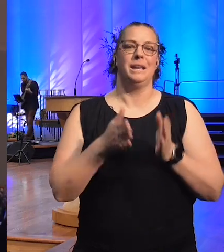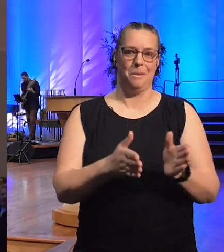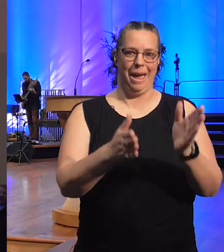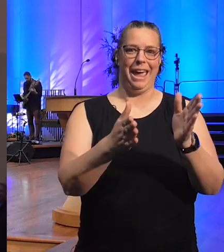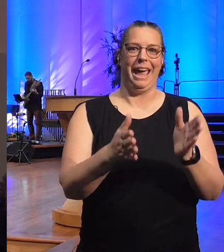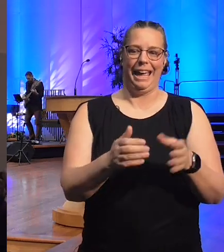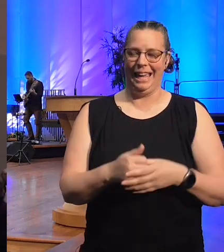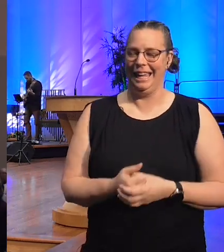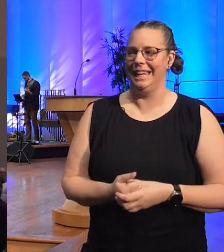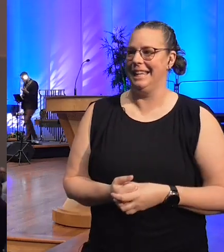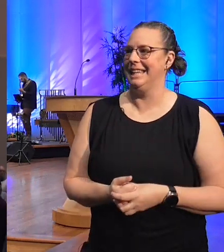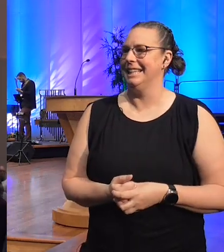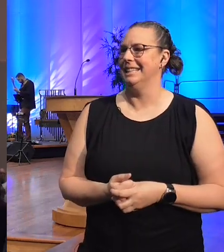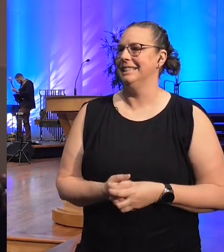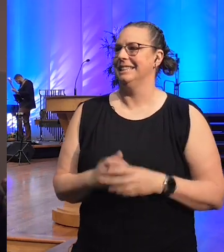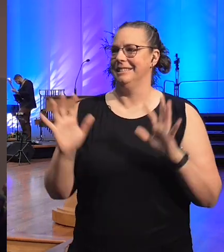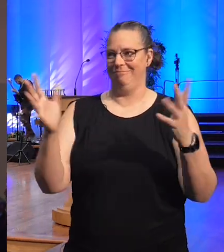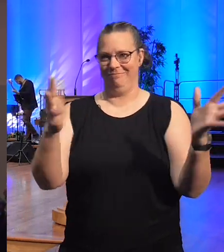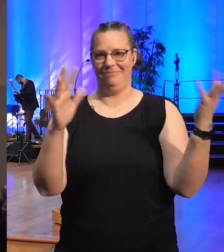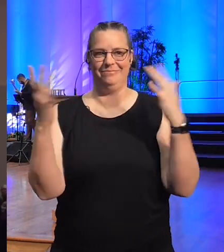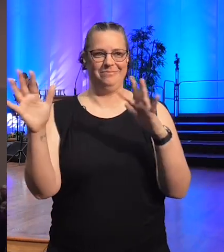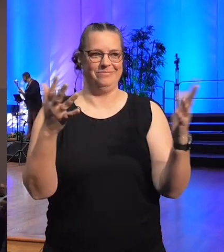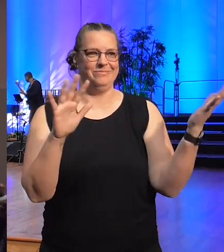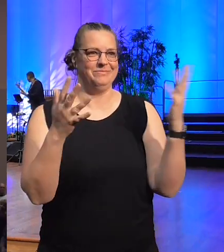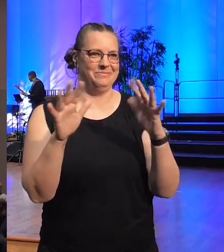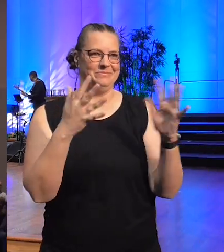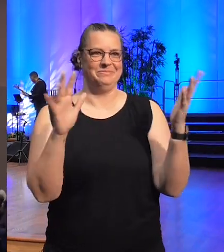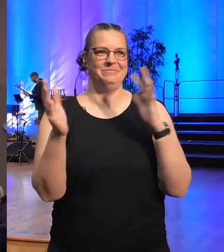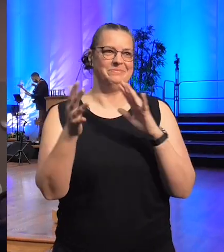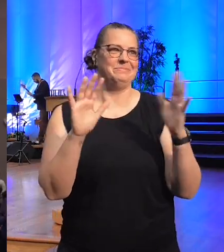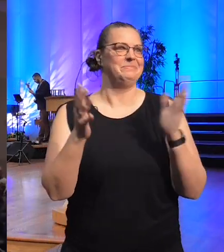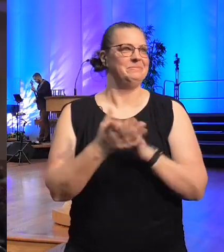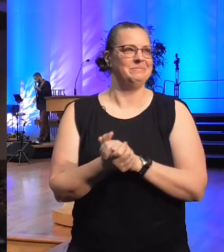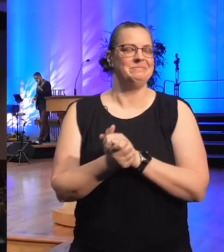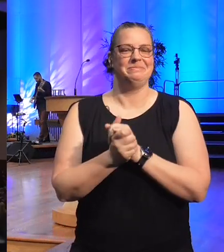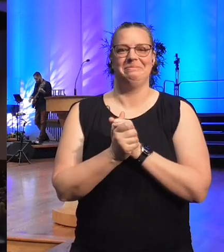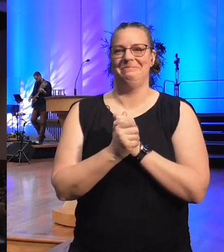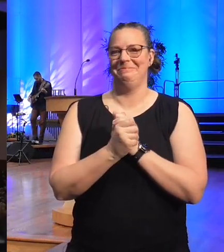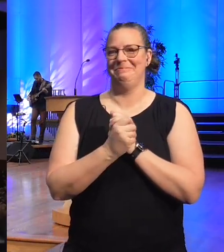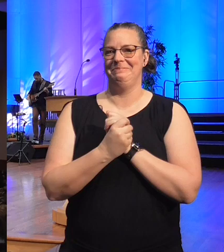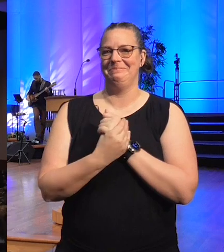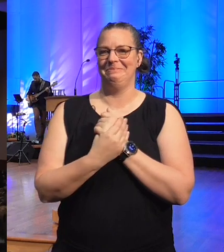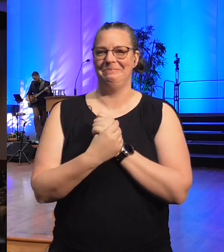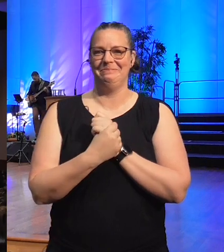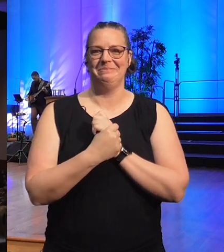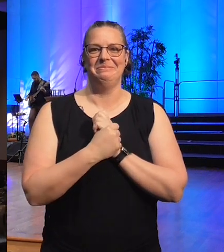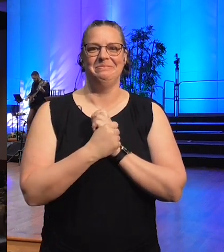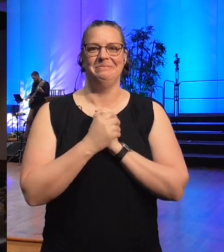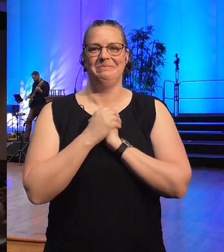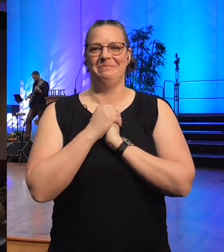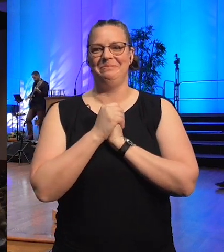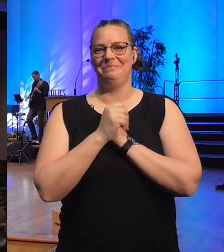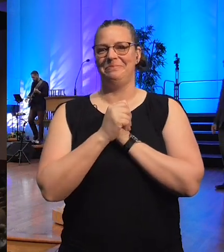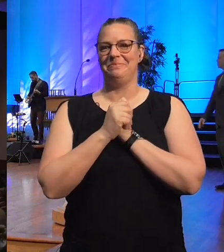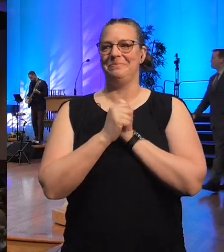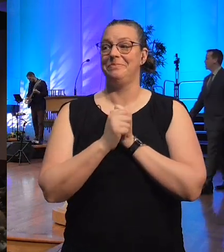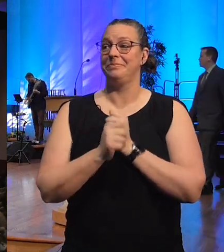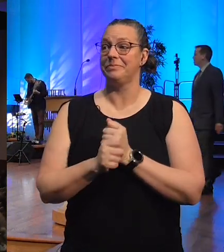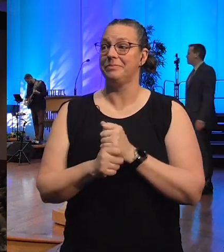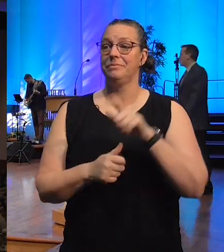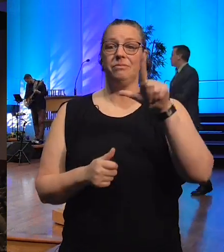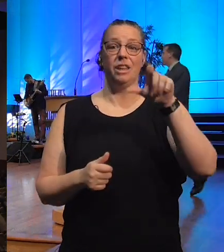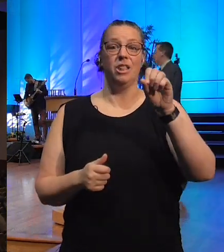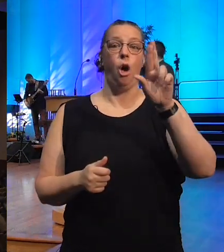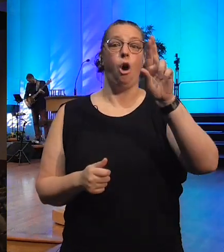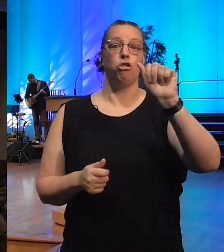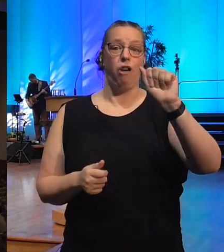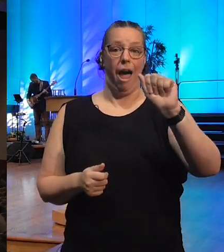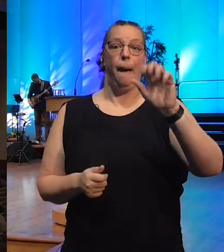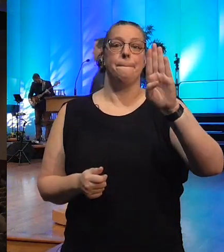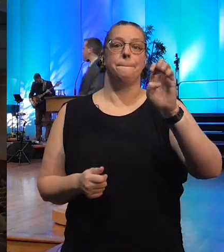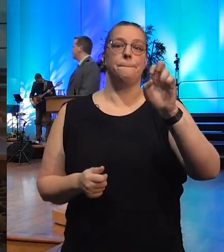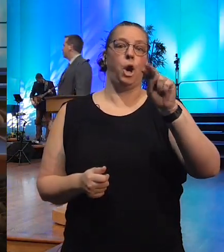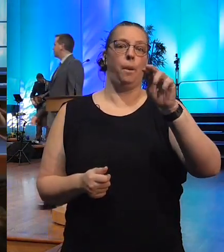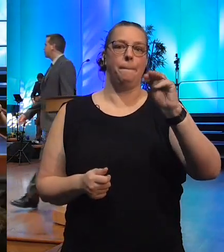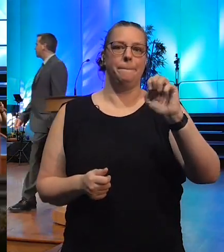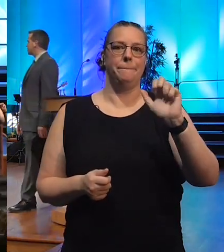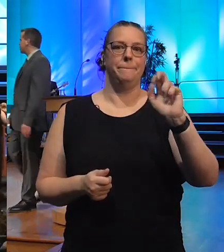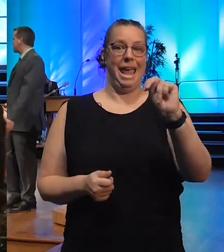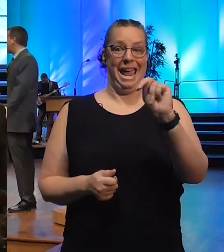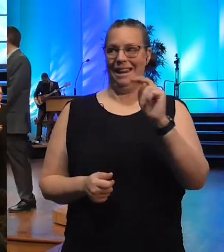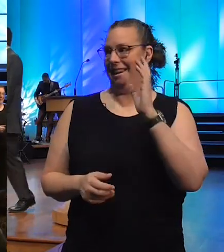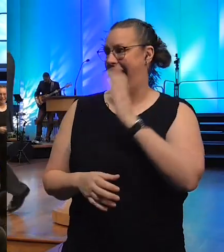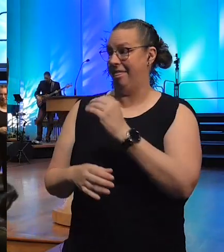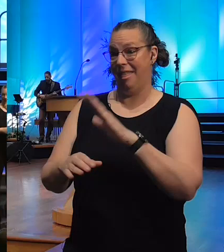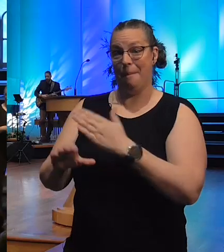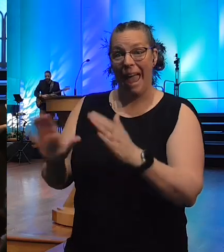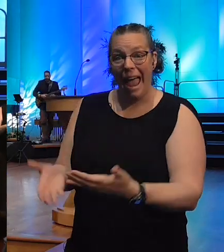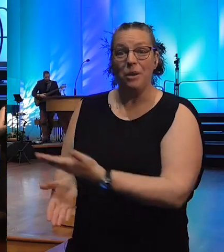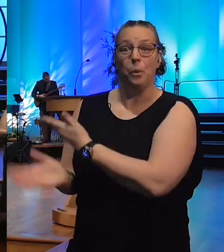way Laura Burman Tom Lich Mile High band get this dynamic duo today did